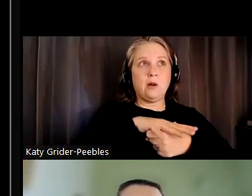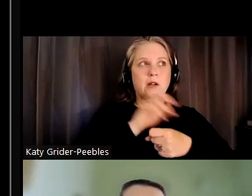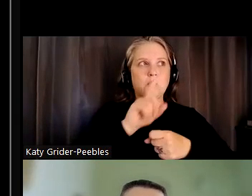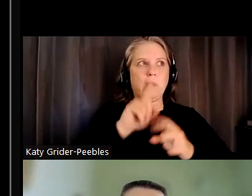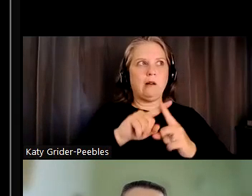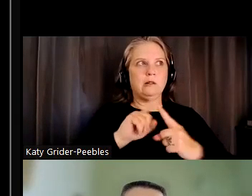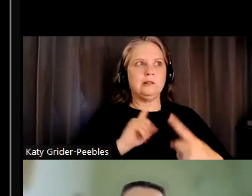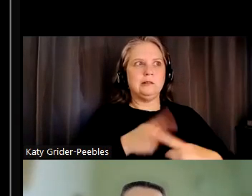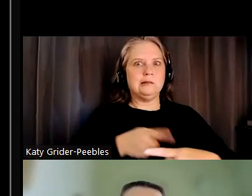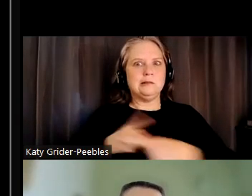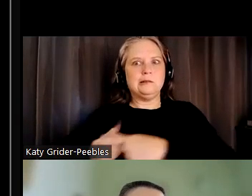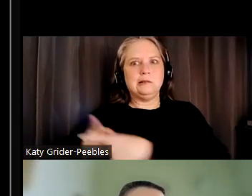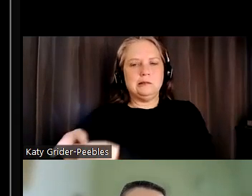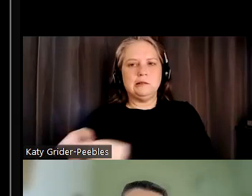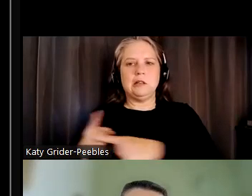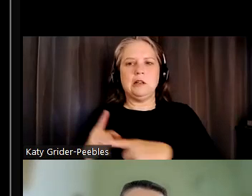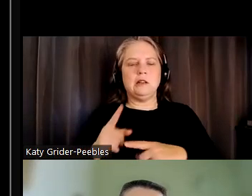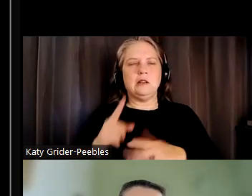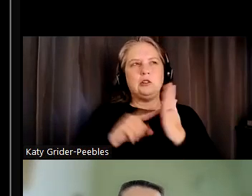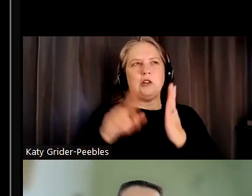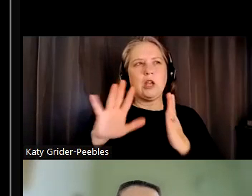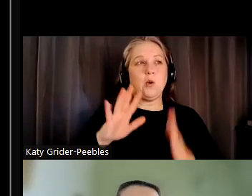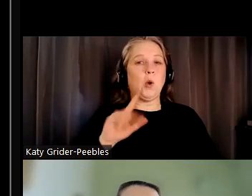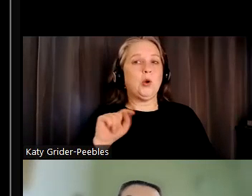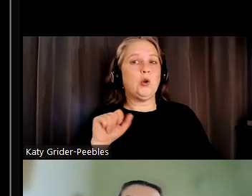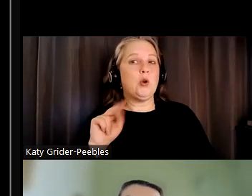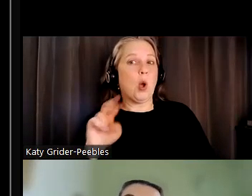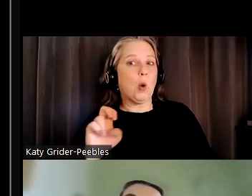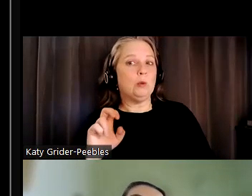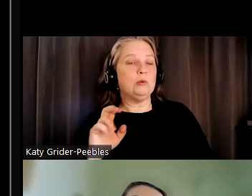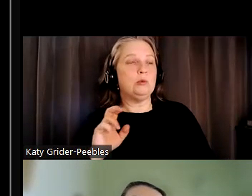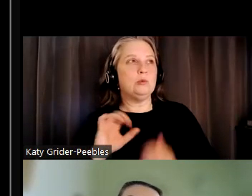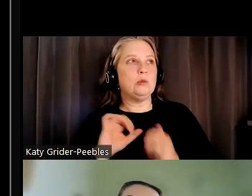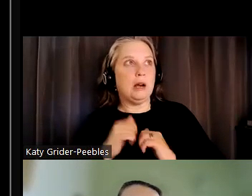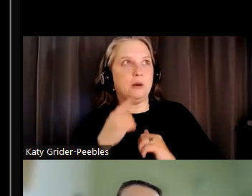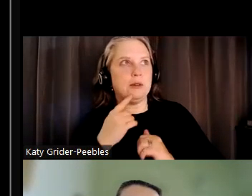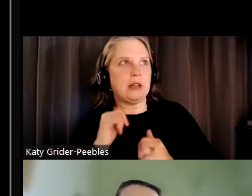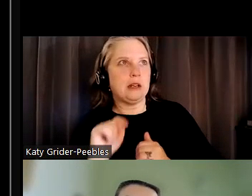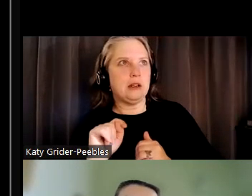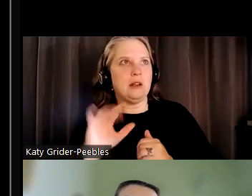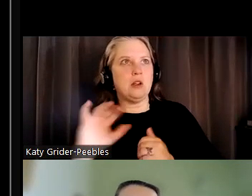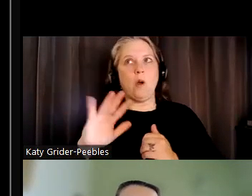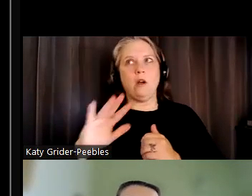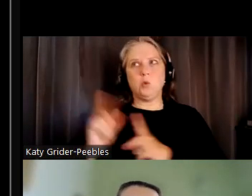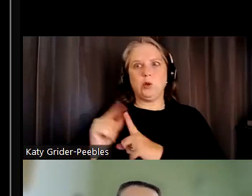Checking the tone, checking the verbiage, knowing your audience and your group, and knowing the person